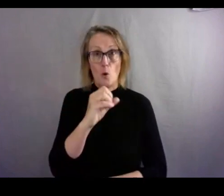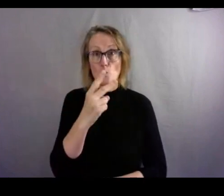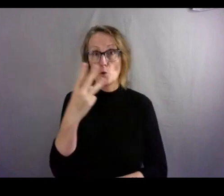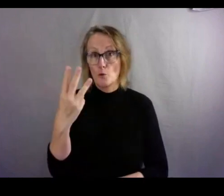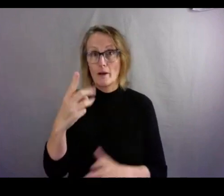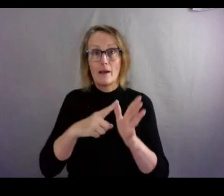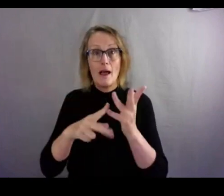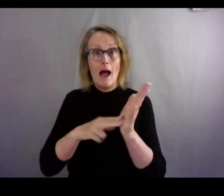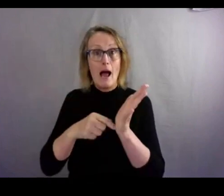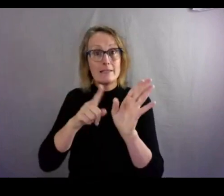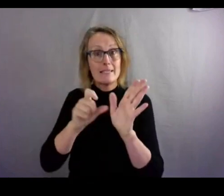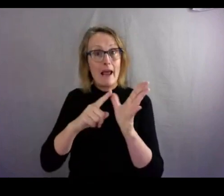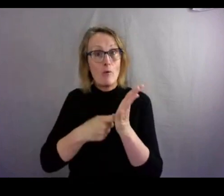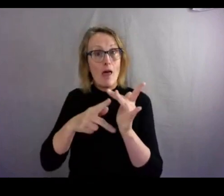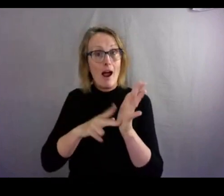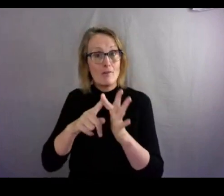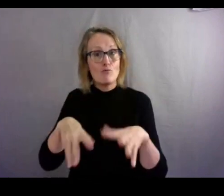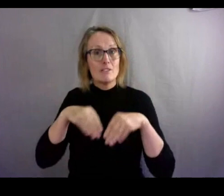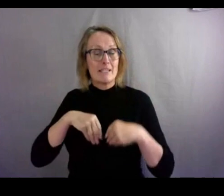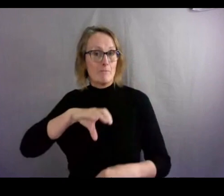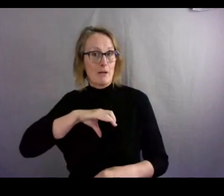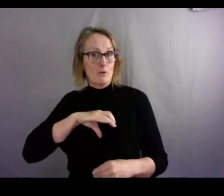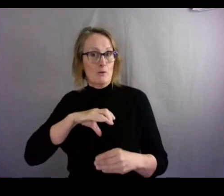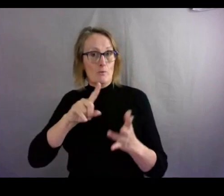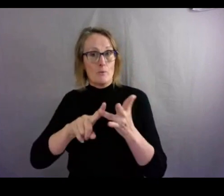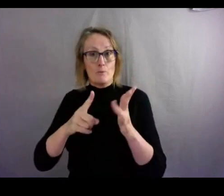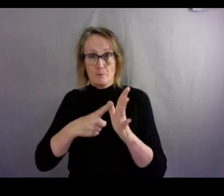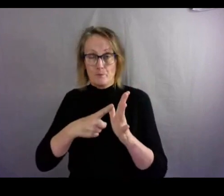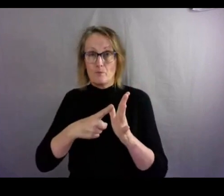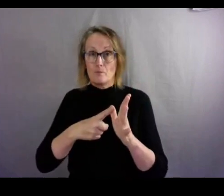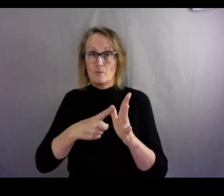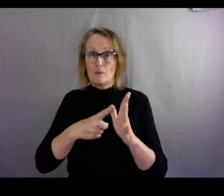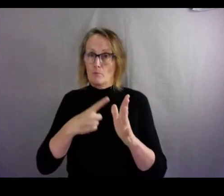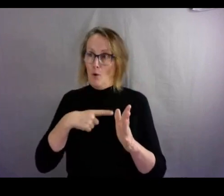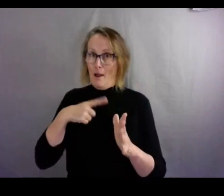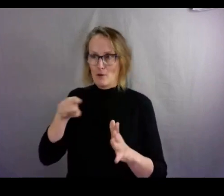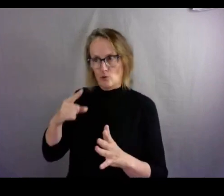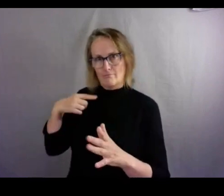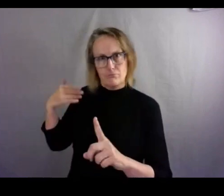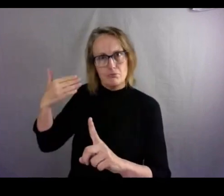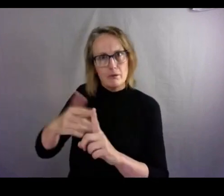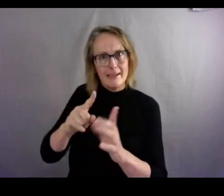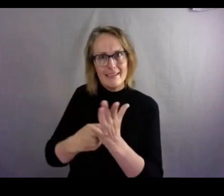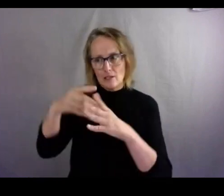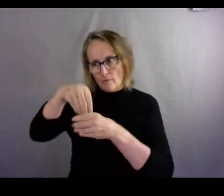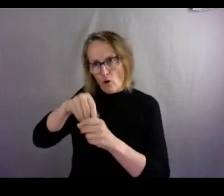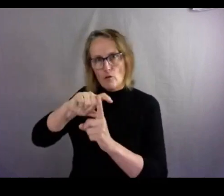of the Order of Australia for her years of service to her community through education, cultural programmes, and Ngunnawal language revival.